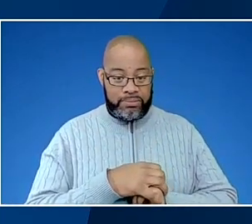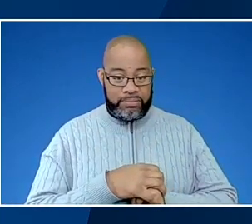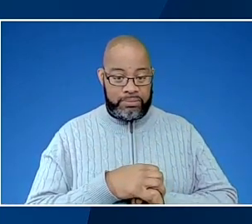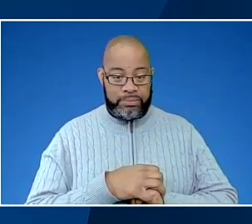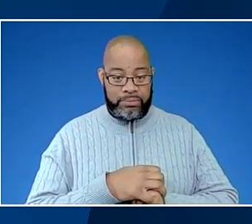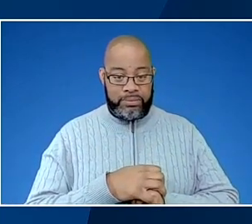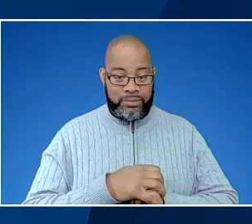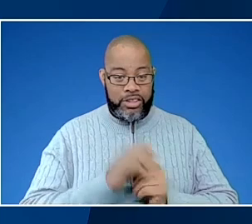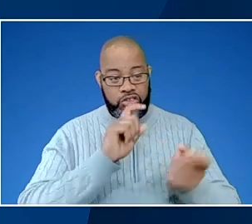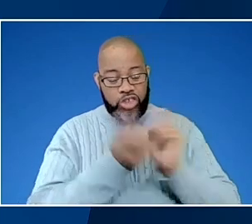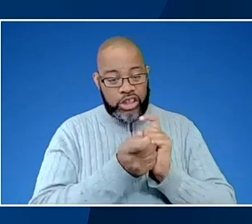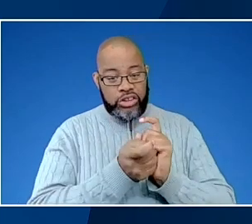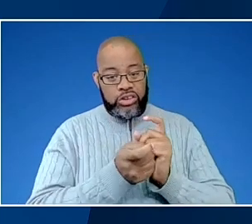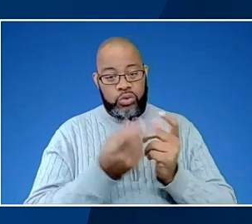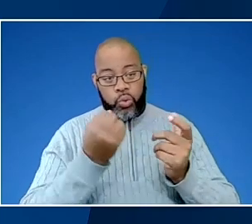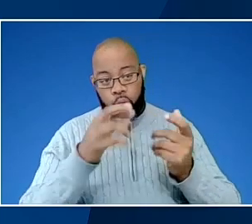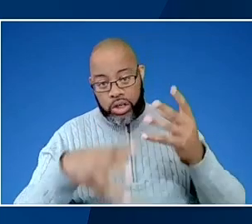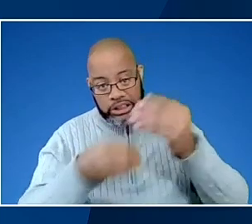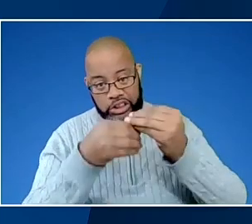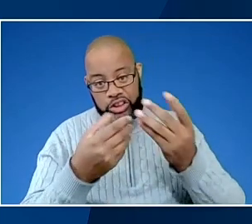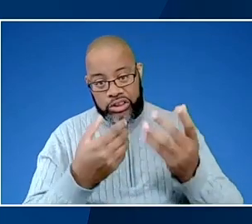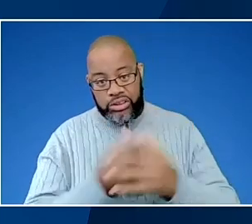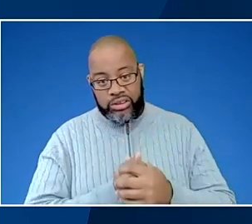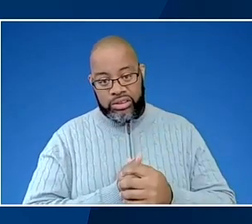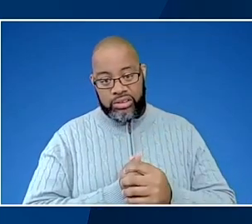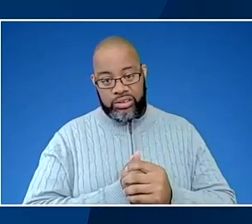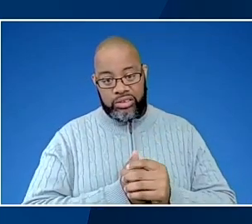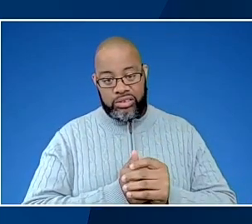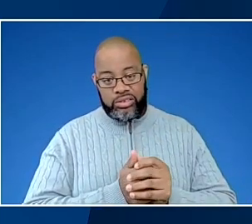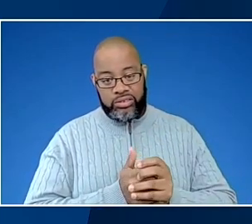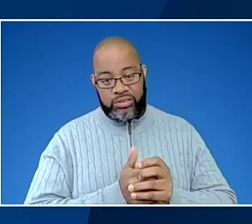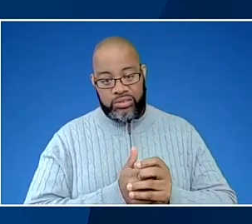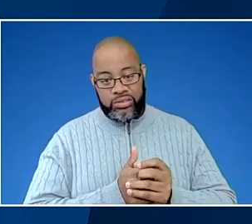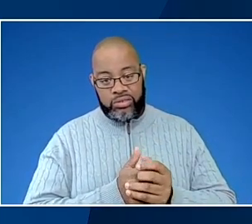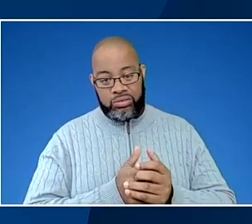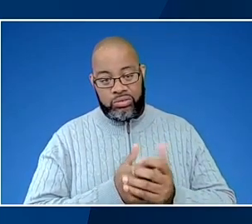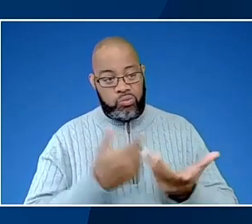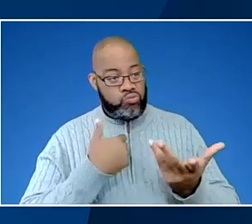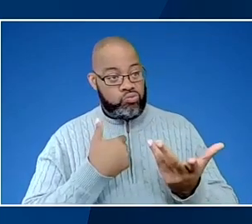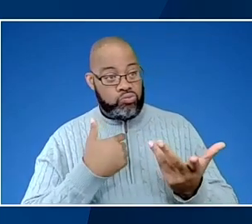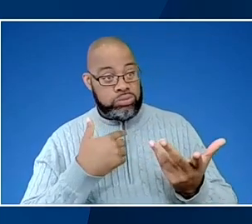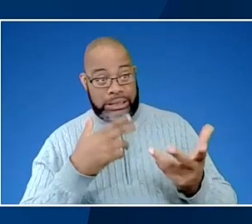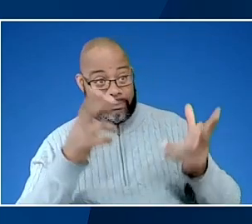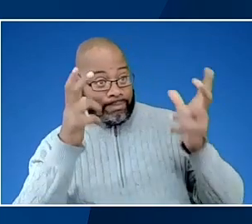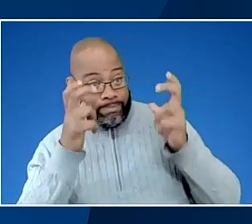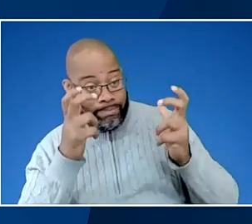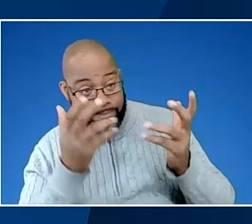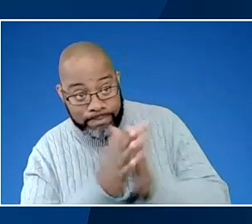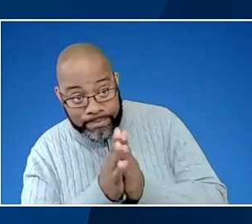or addition, we're all ears for that as well.